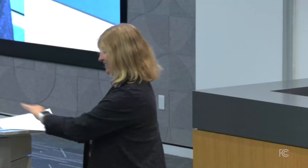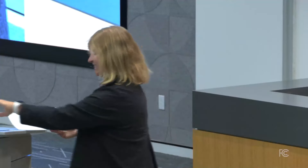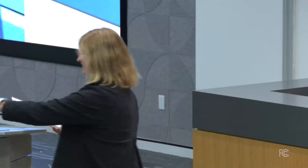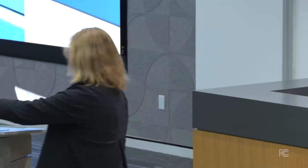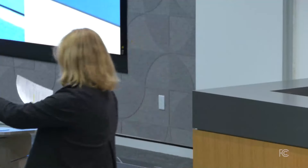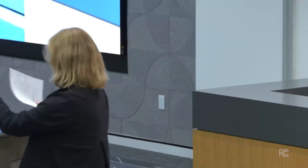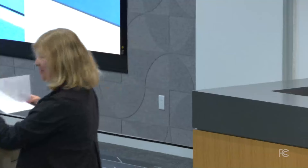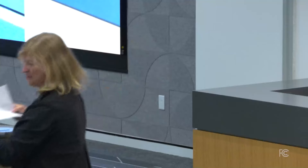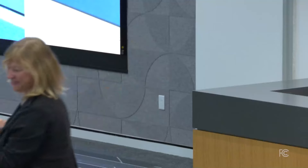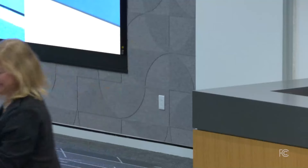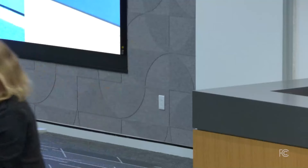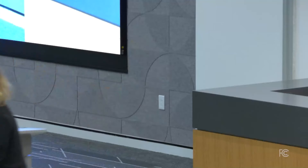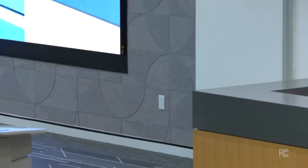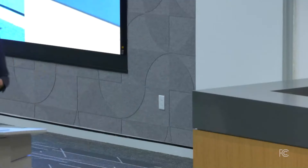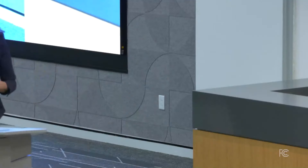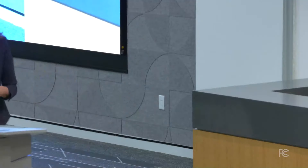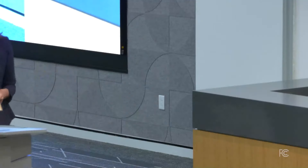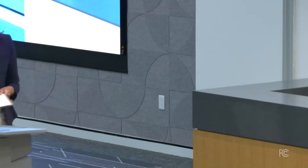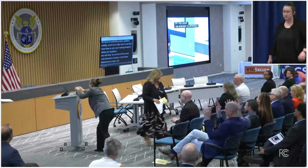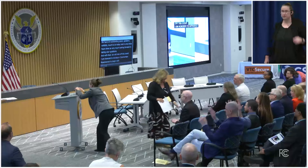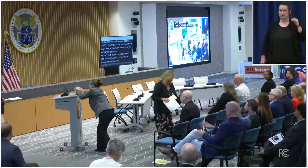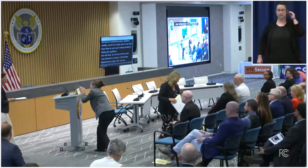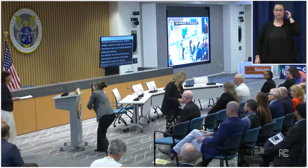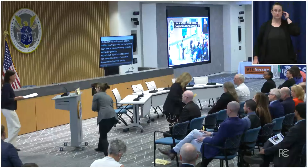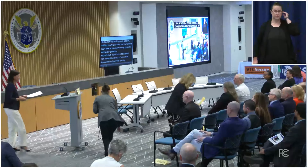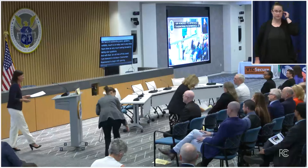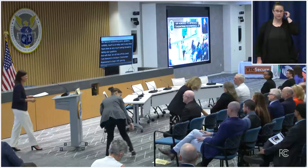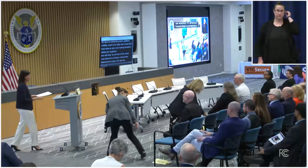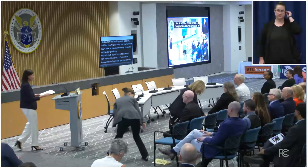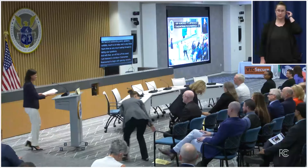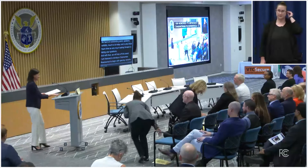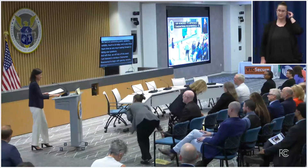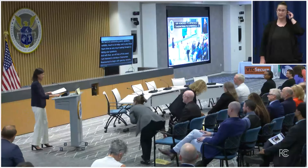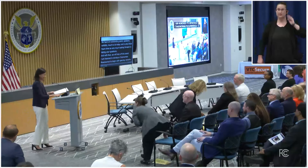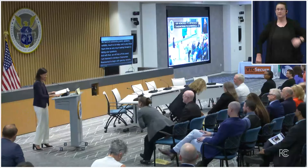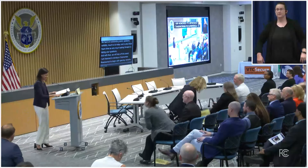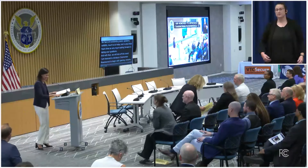THREE HOURS TIME SO VERY MUCH LOOKING FORWARD TO TAKING YOUR QUESTIONS. AND WITH THAT, WE WILL KICK OFF THIS EVENT.